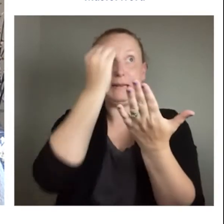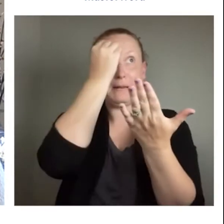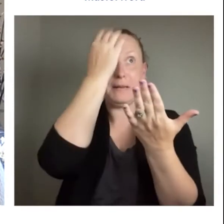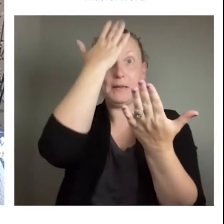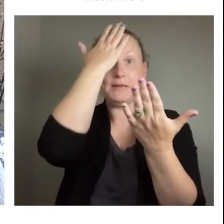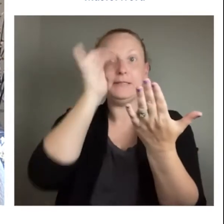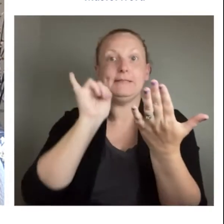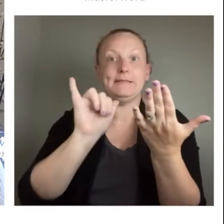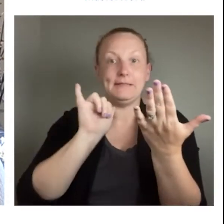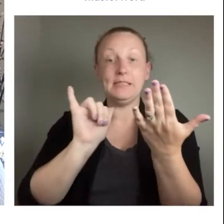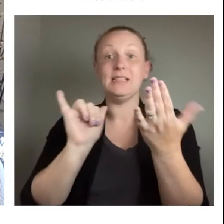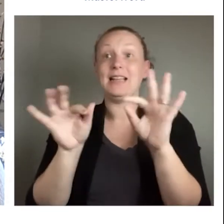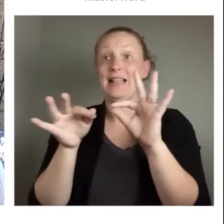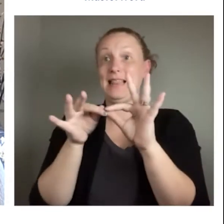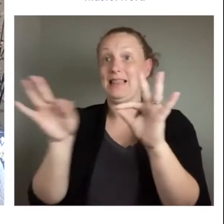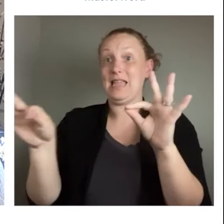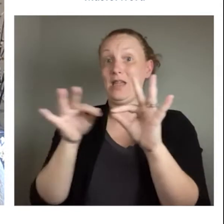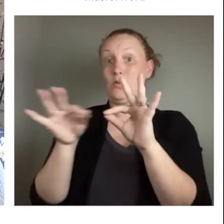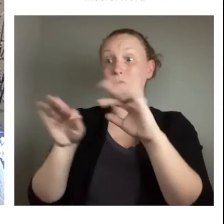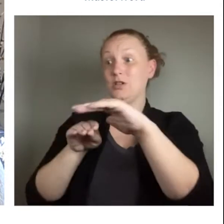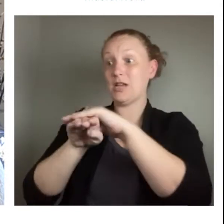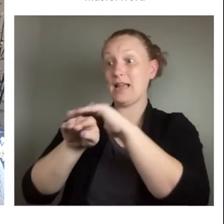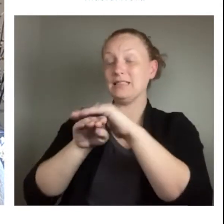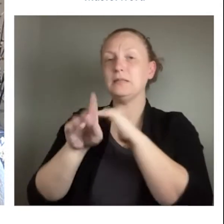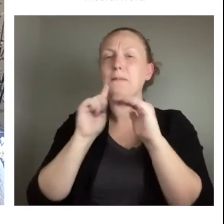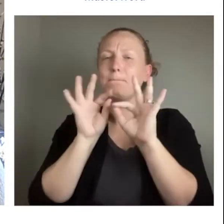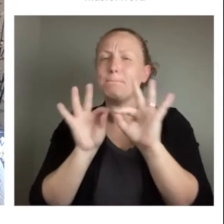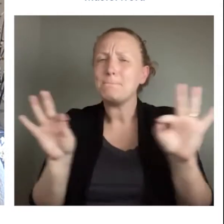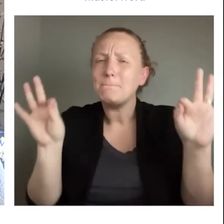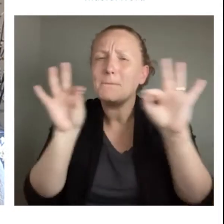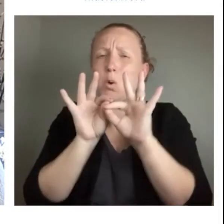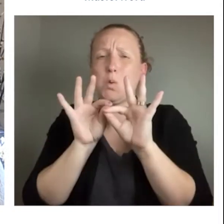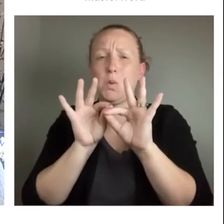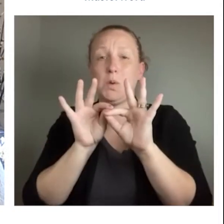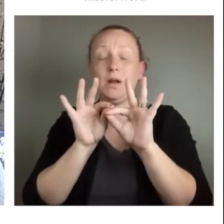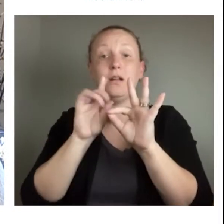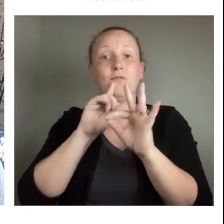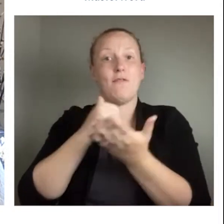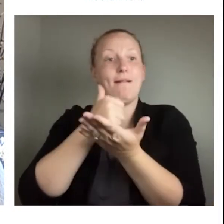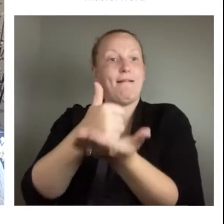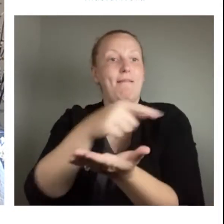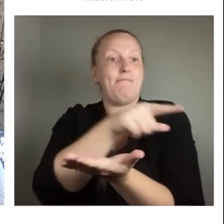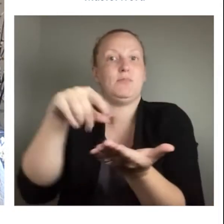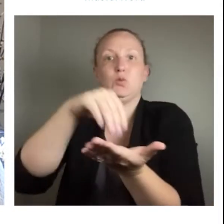that language access is one of the most important in key subjects for students success.